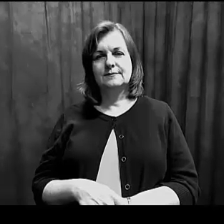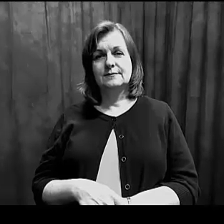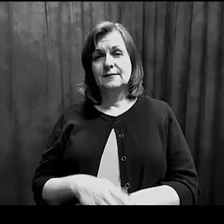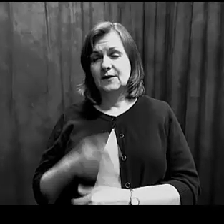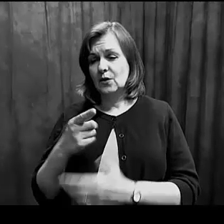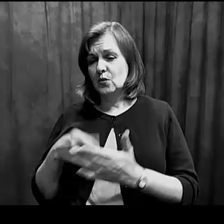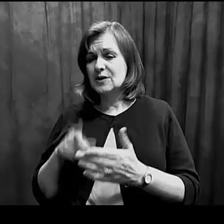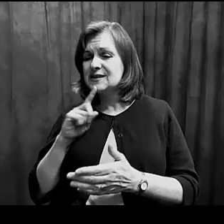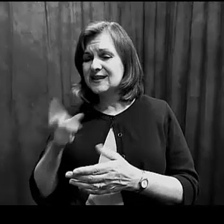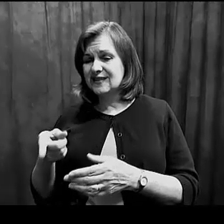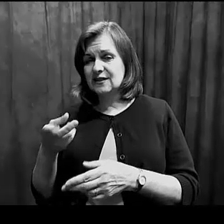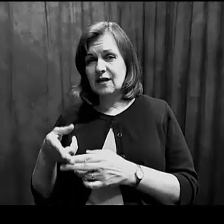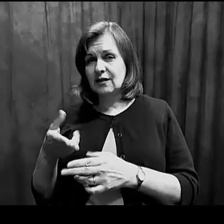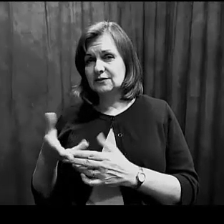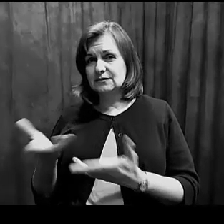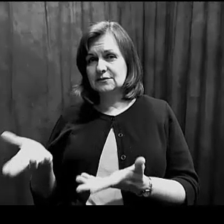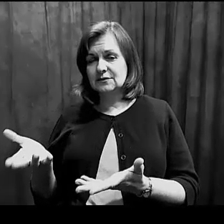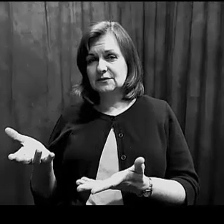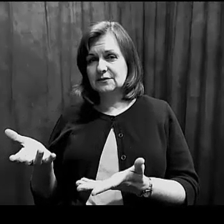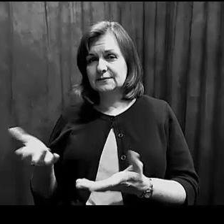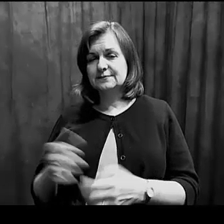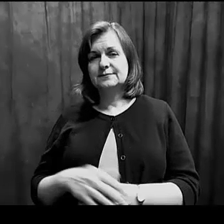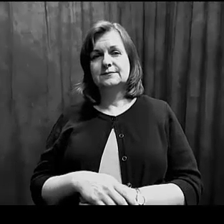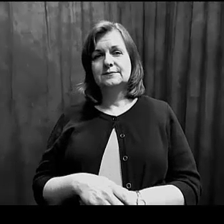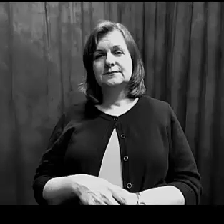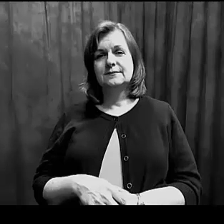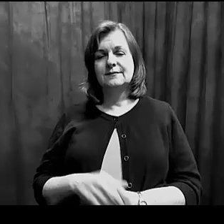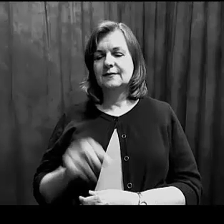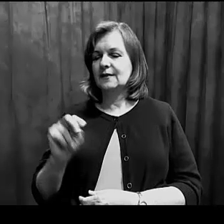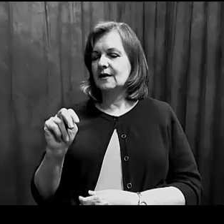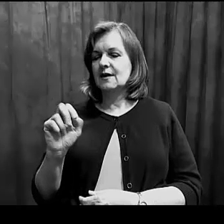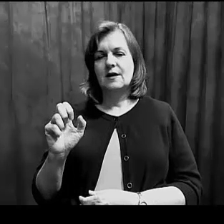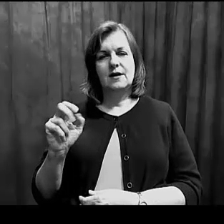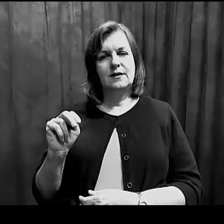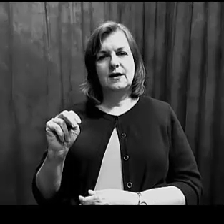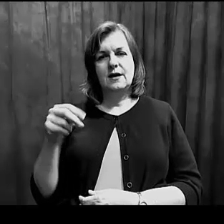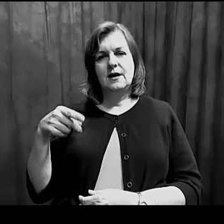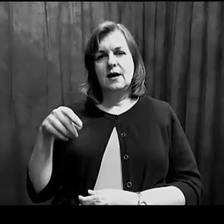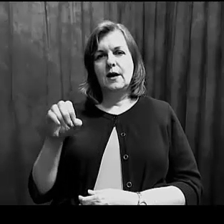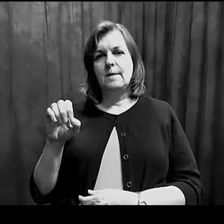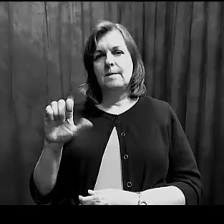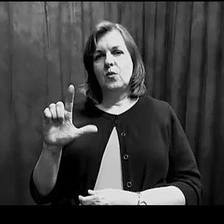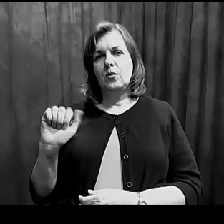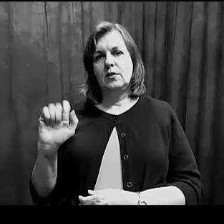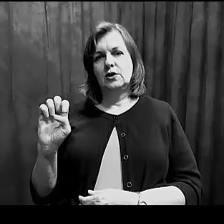with water so what will it be??